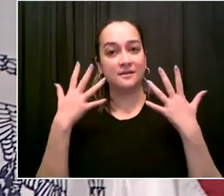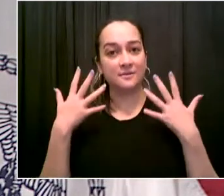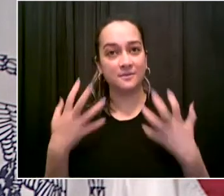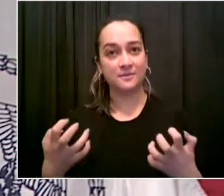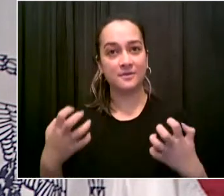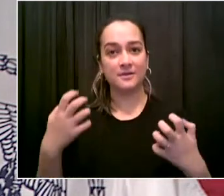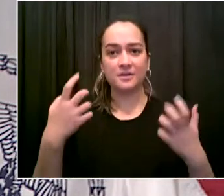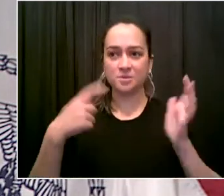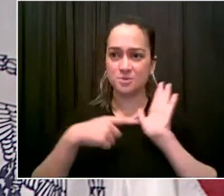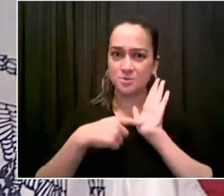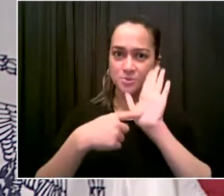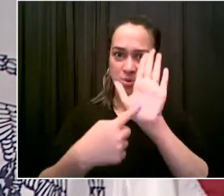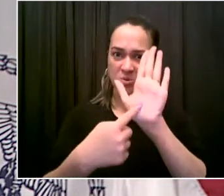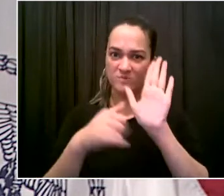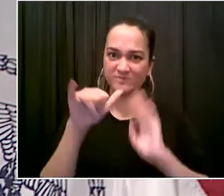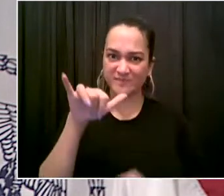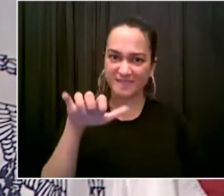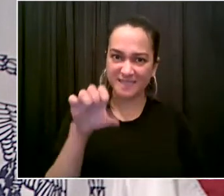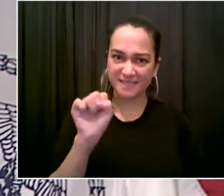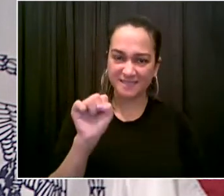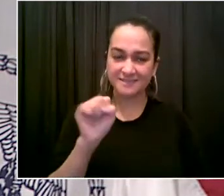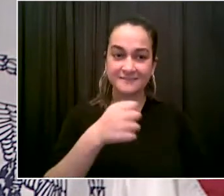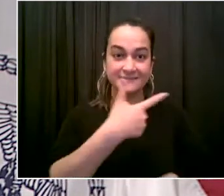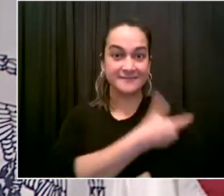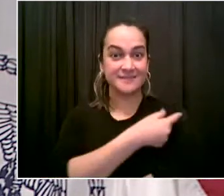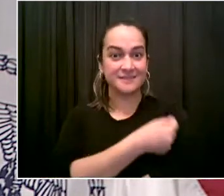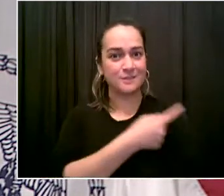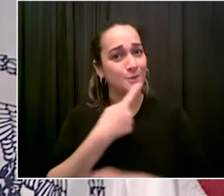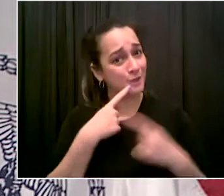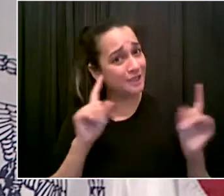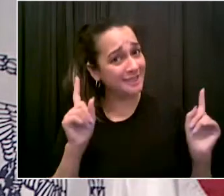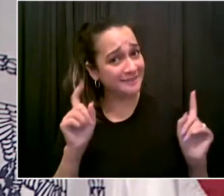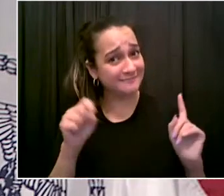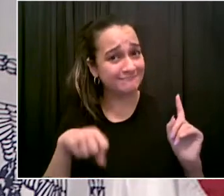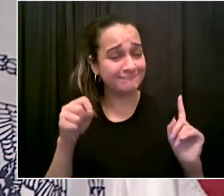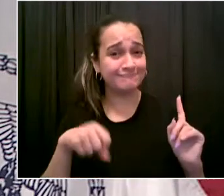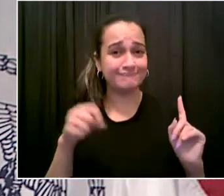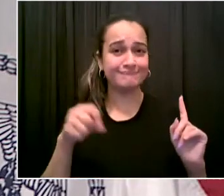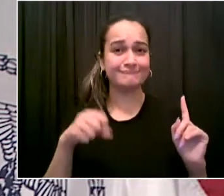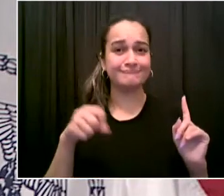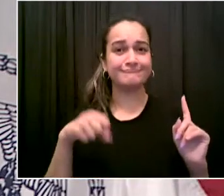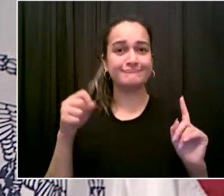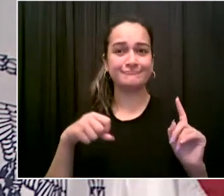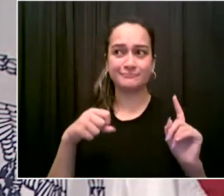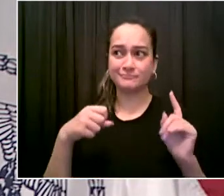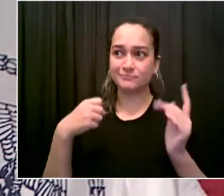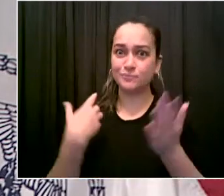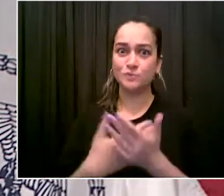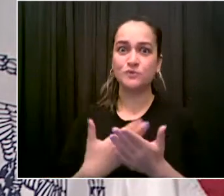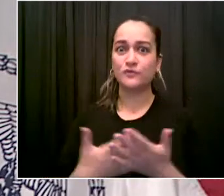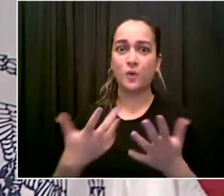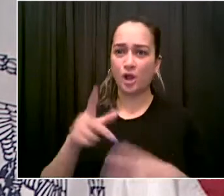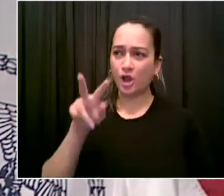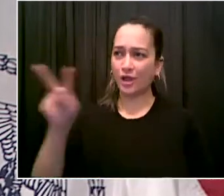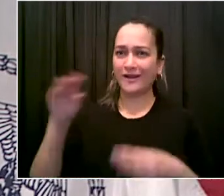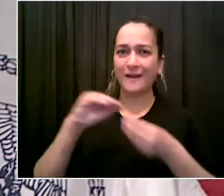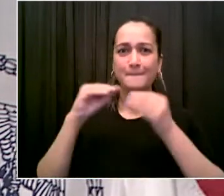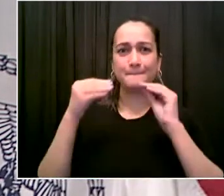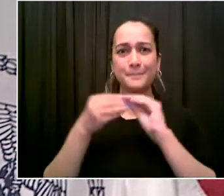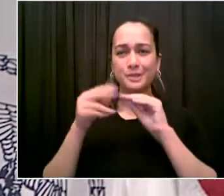CONCLUDE WITH ANOTHER DAY WHERE THE EVIDENCE OF TH E